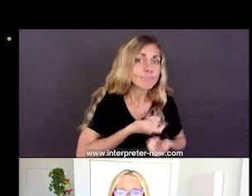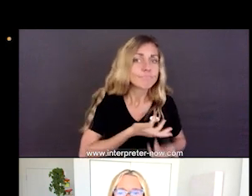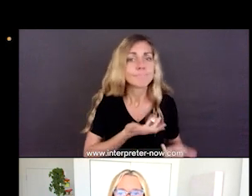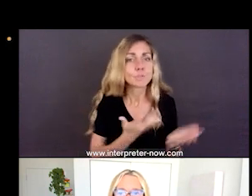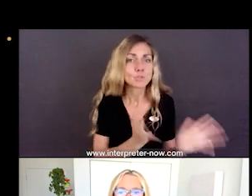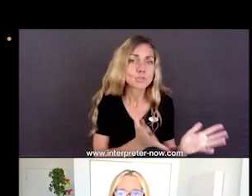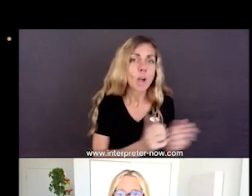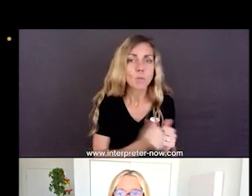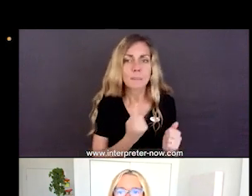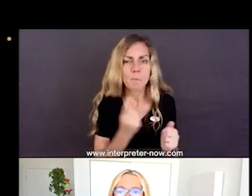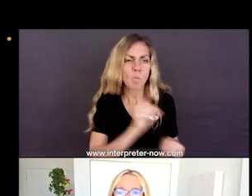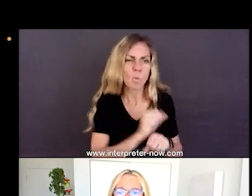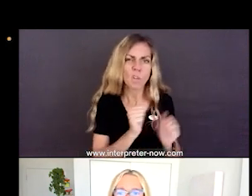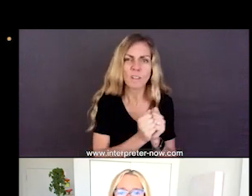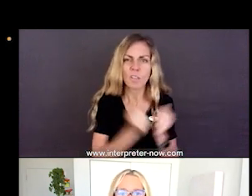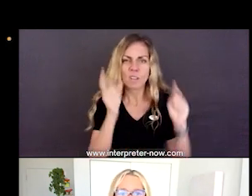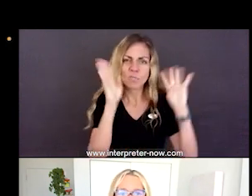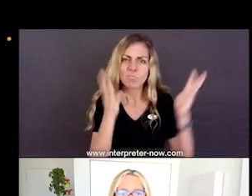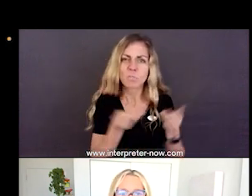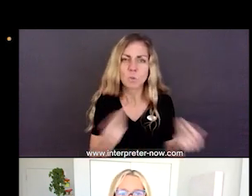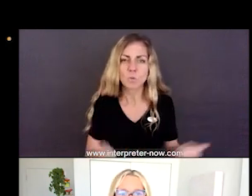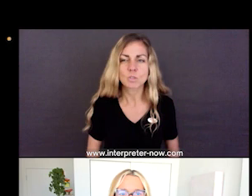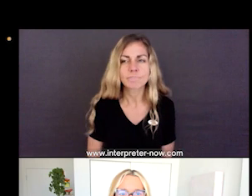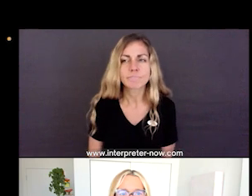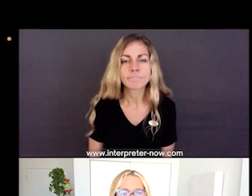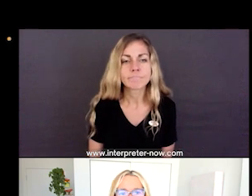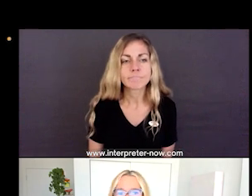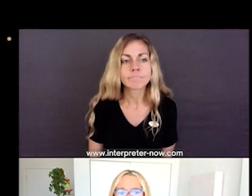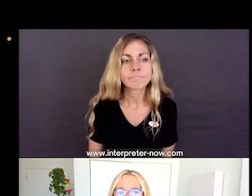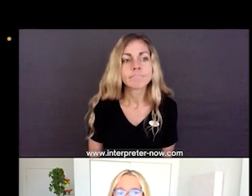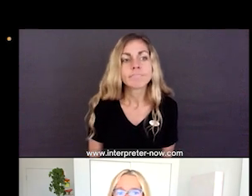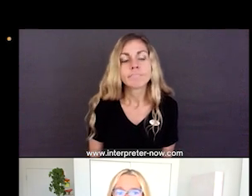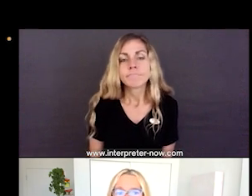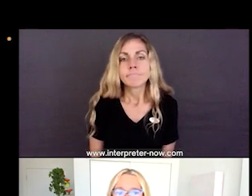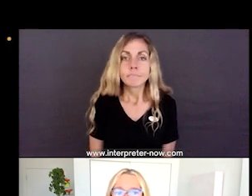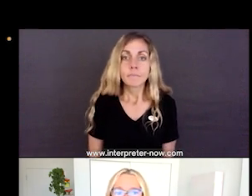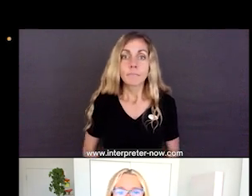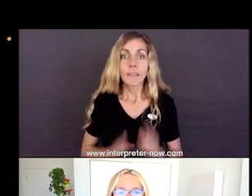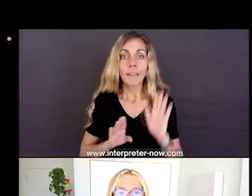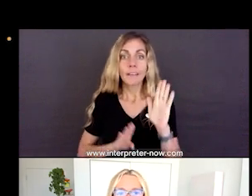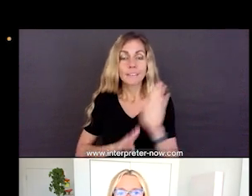somebody and work together on a solution. Develop processes that reduce microaggressions.